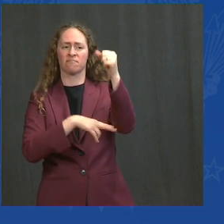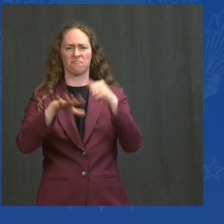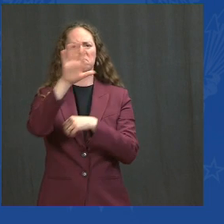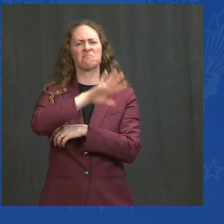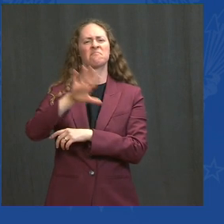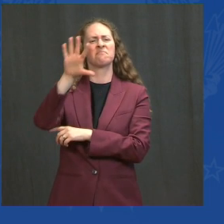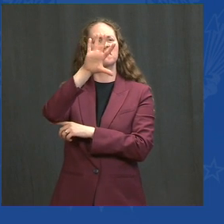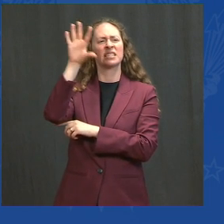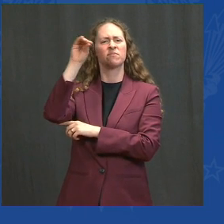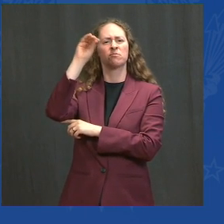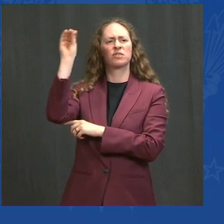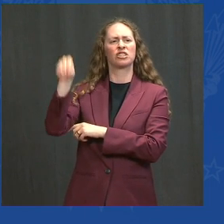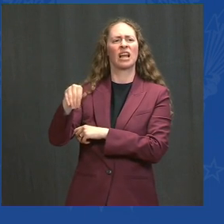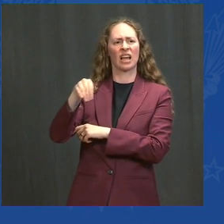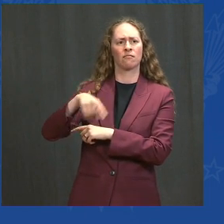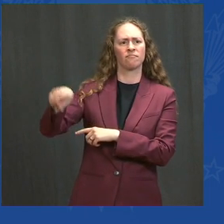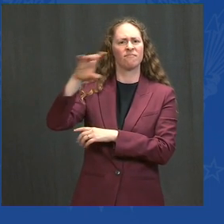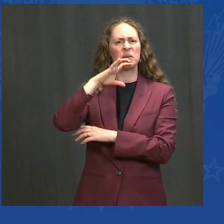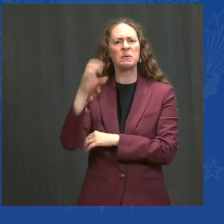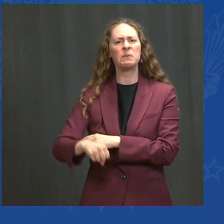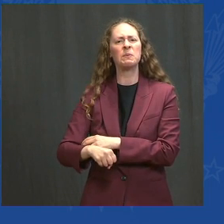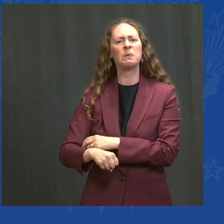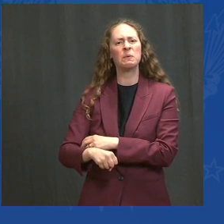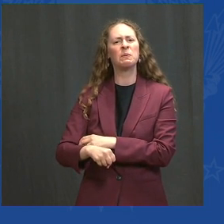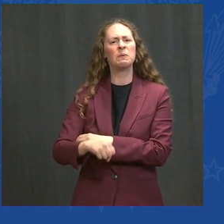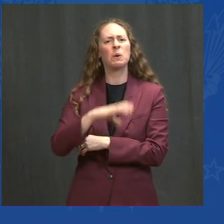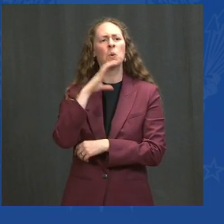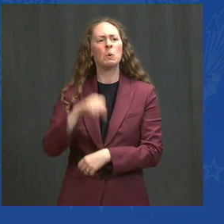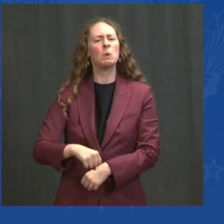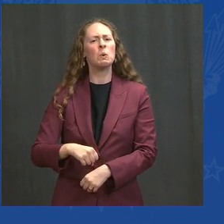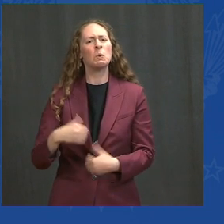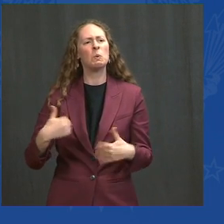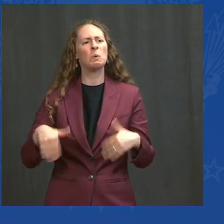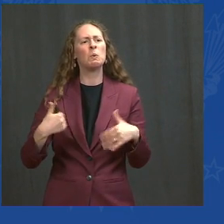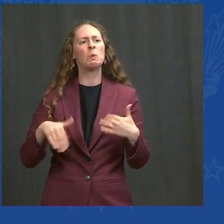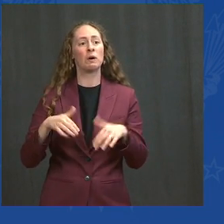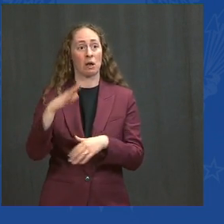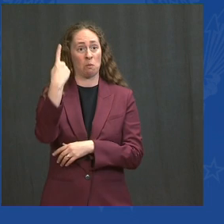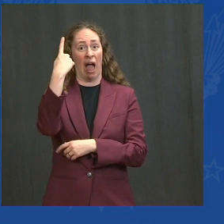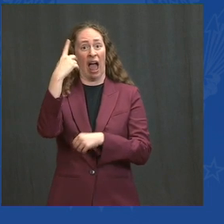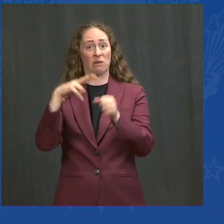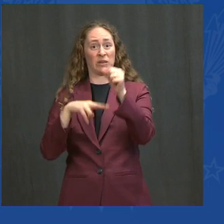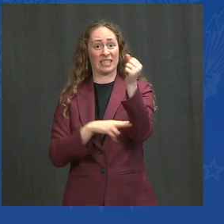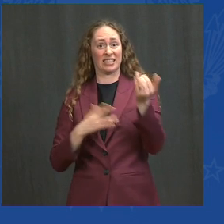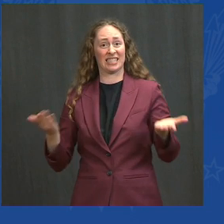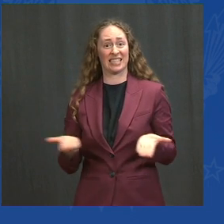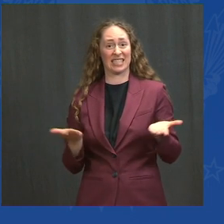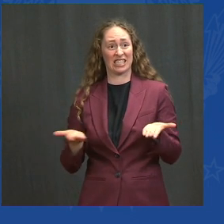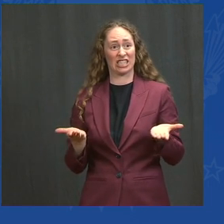More than 1,000 bridges here in Wisconsin are rated as structurally deficient by engineers.